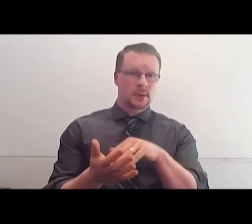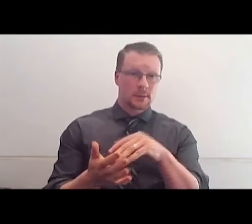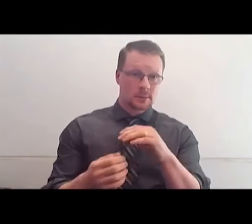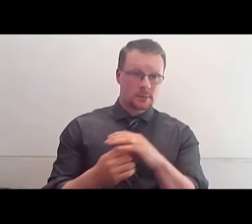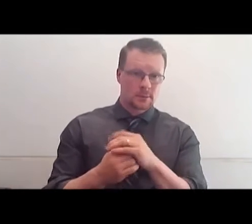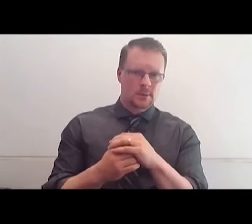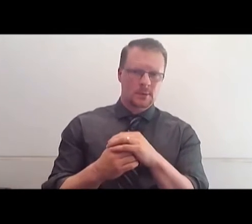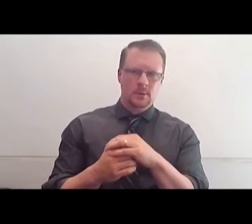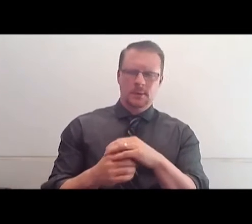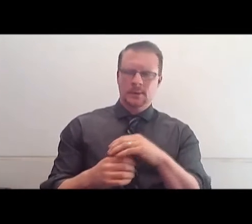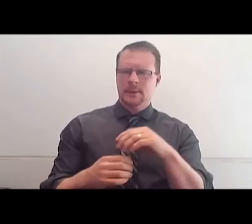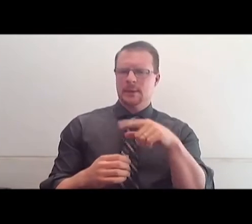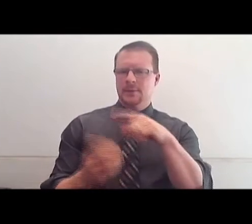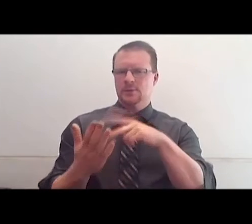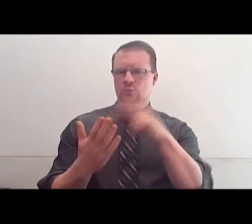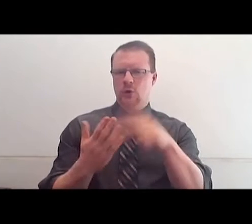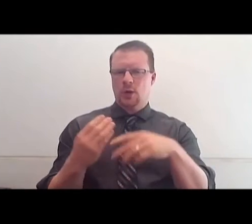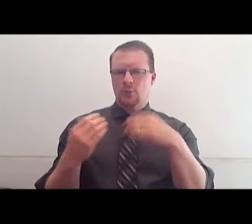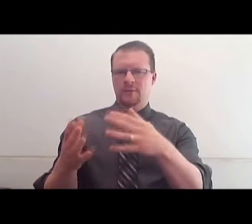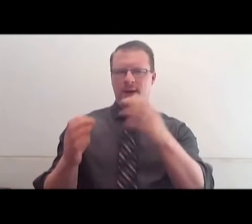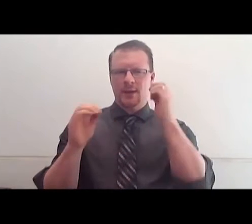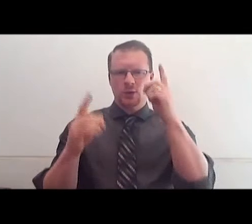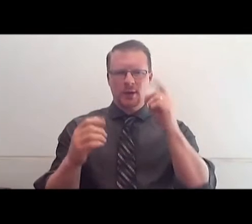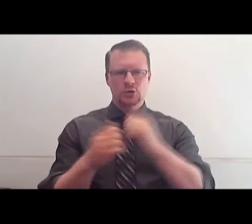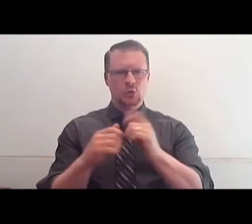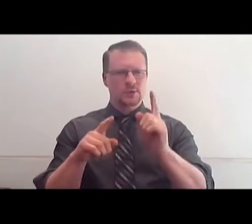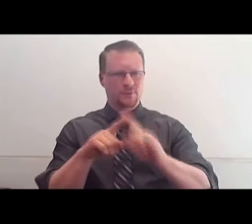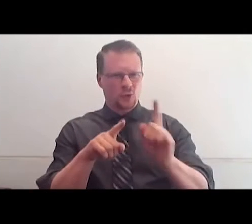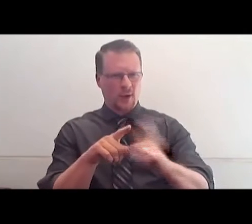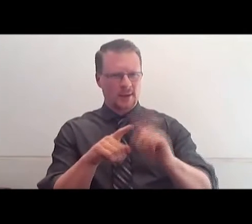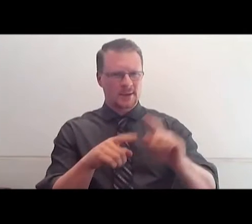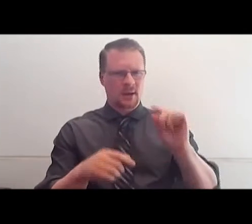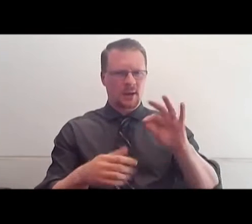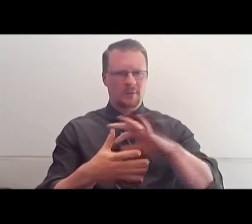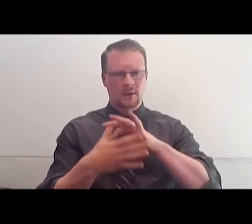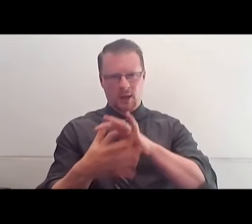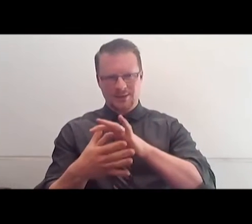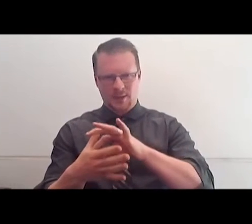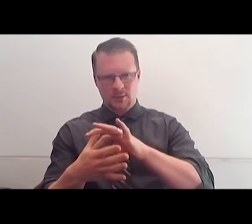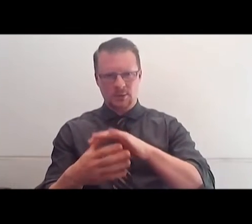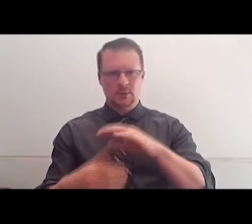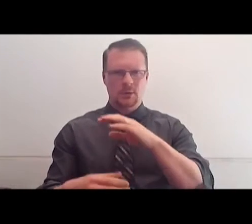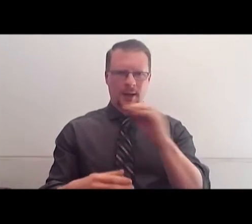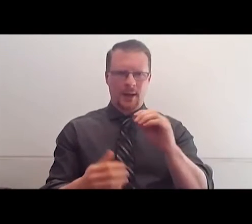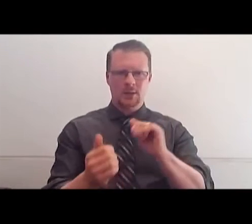This particular study, the program provided education in a variety of contents